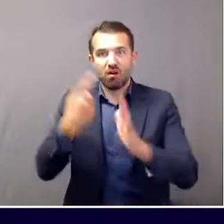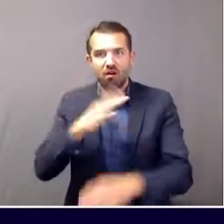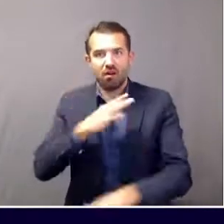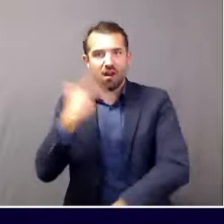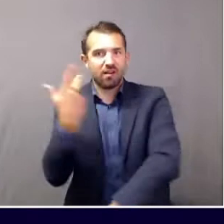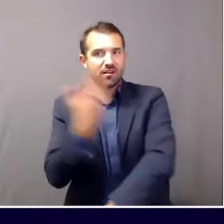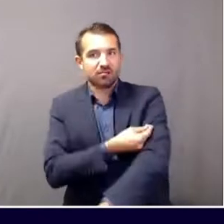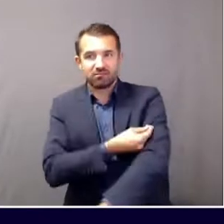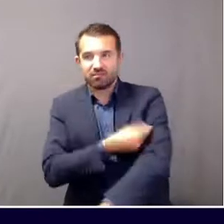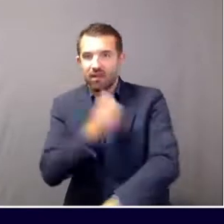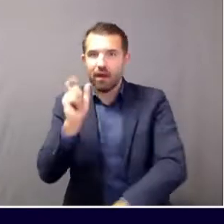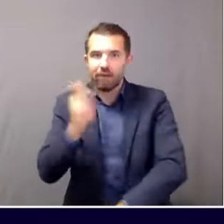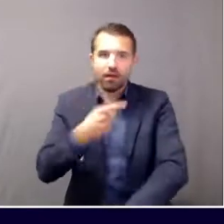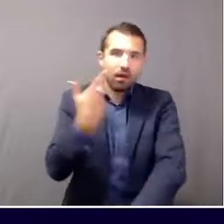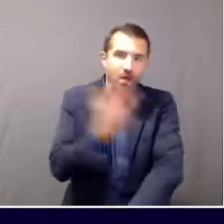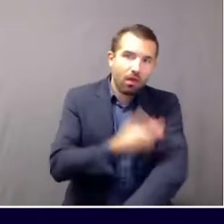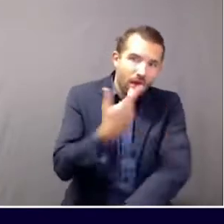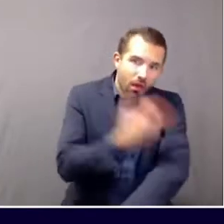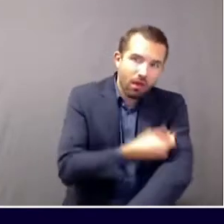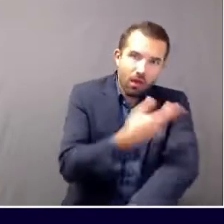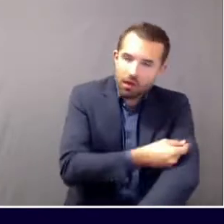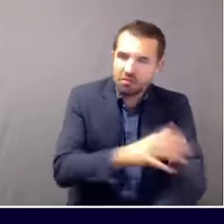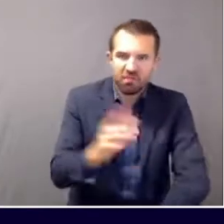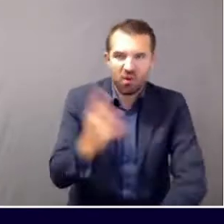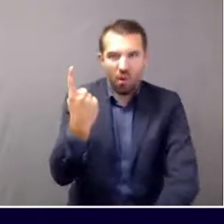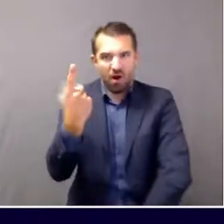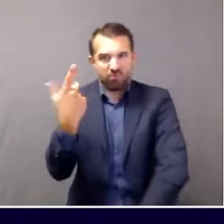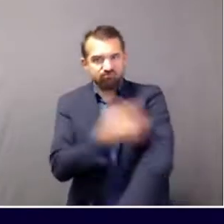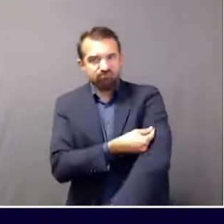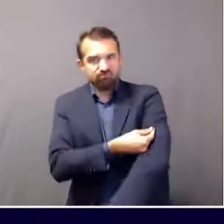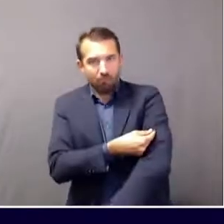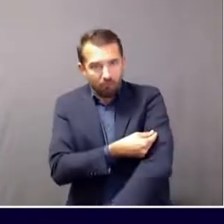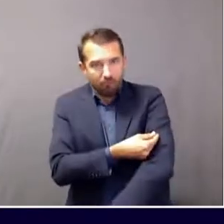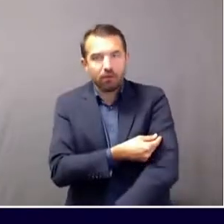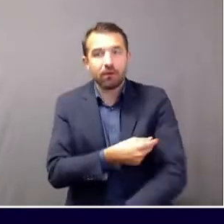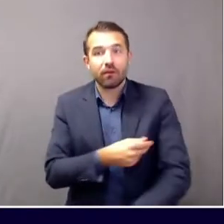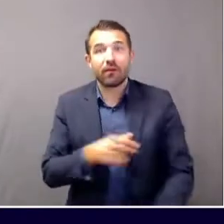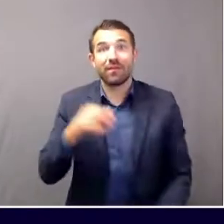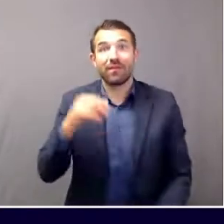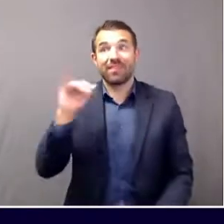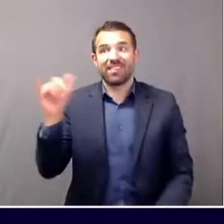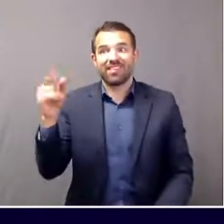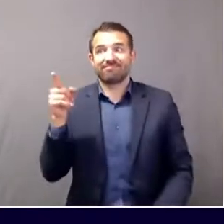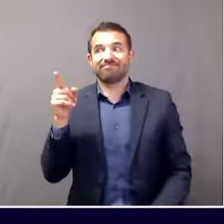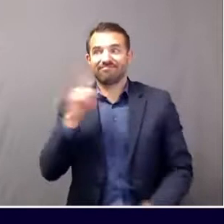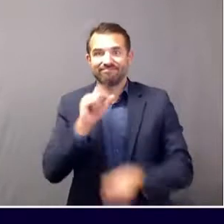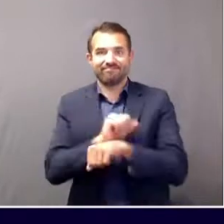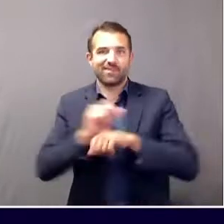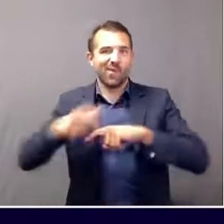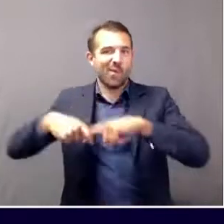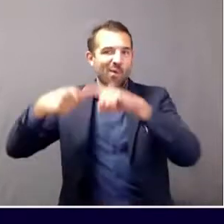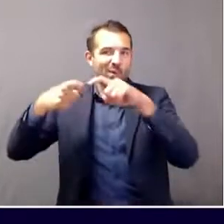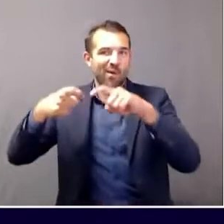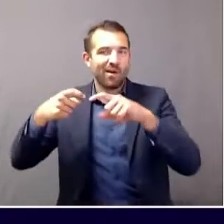some of these trials